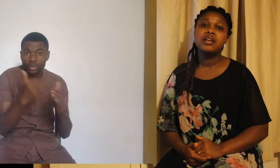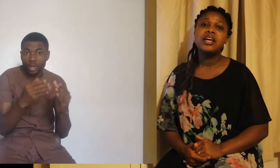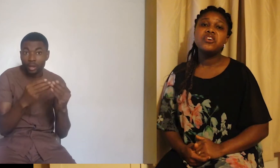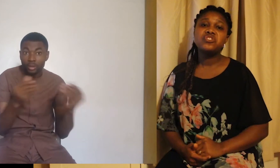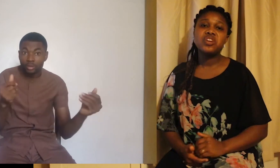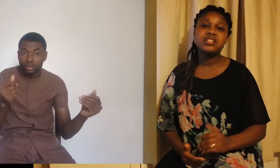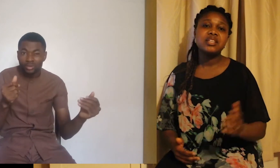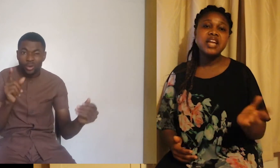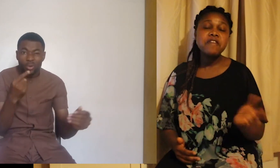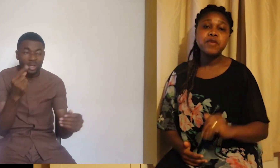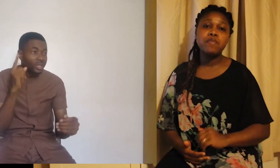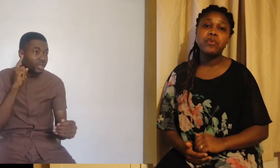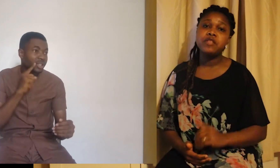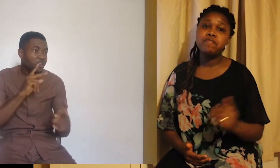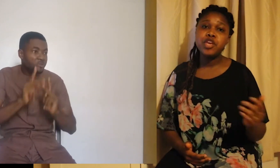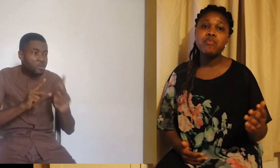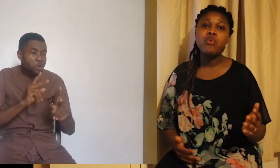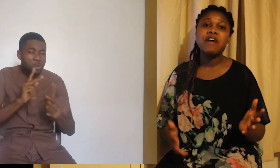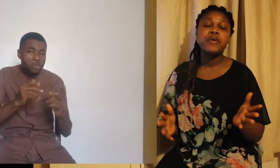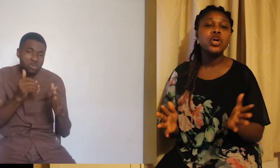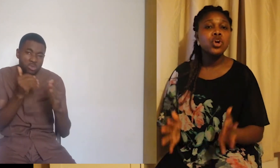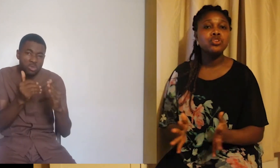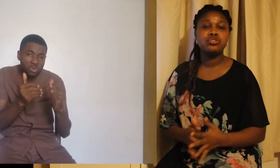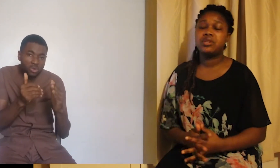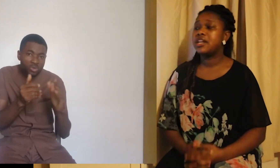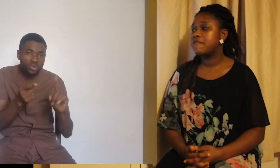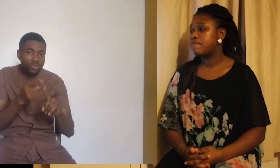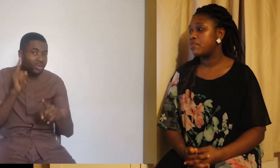It's just a death peep, when people are very close to the dead people